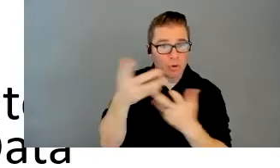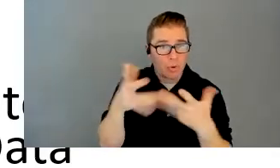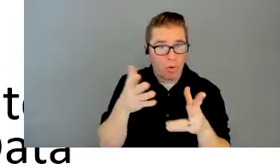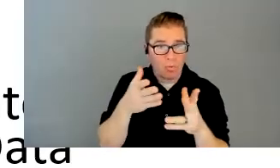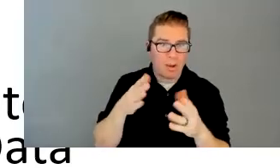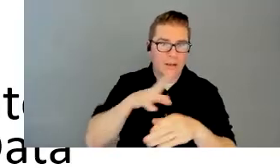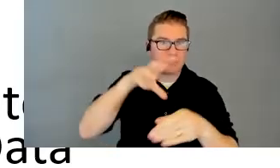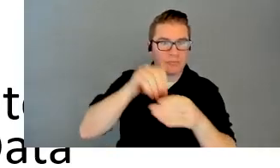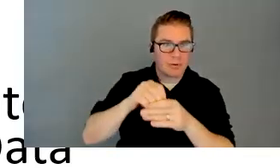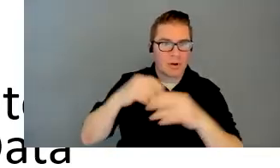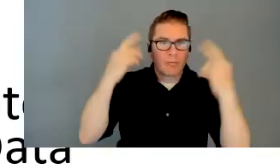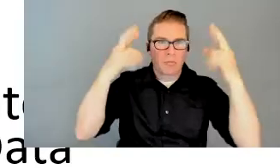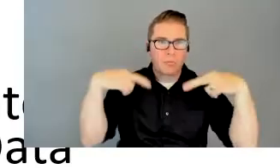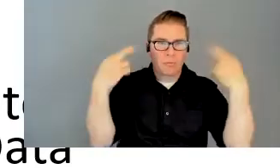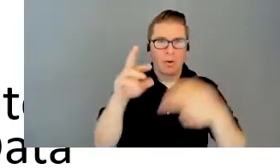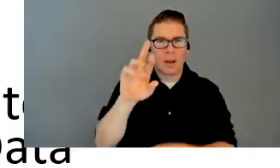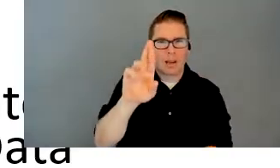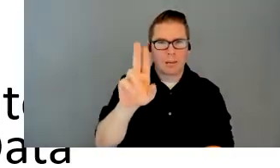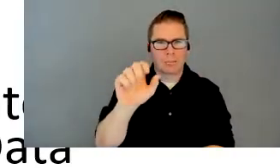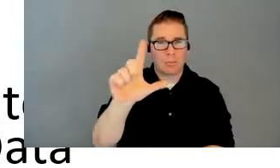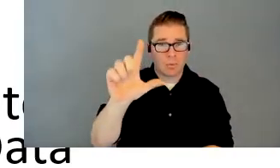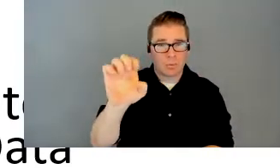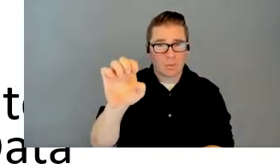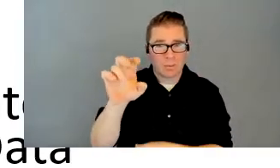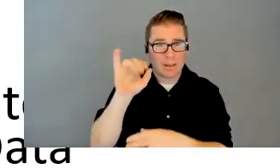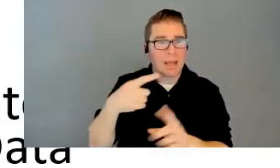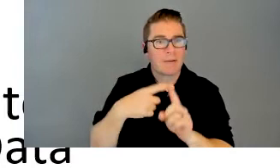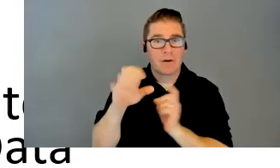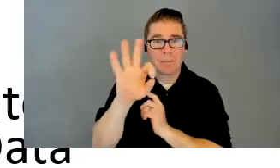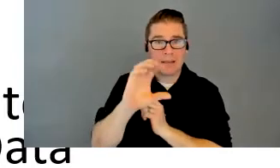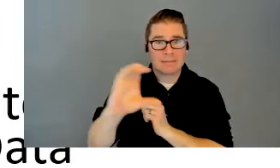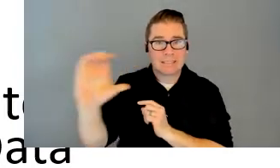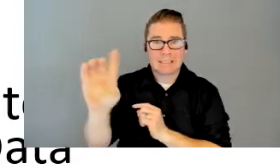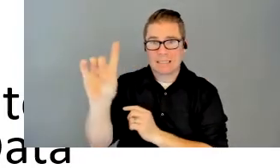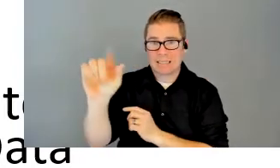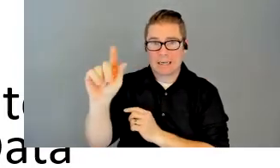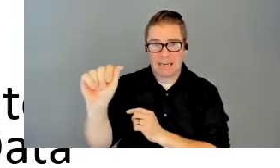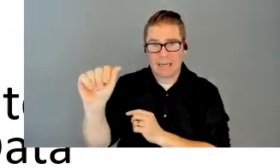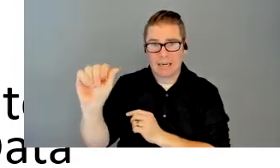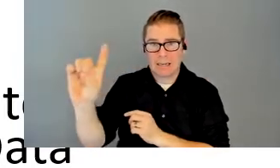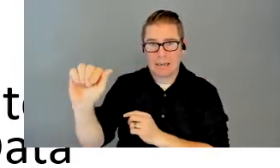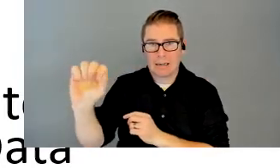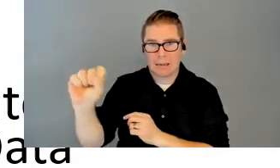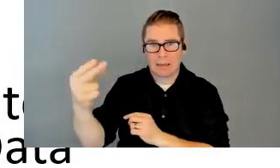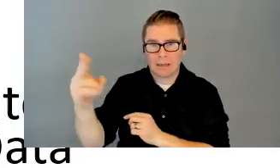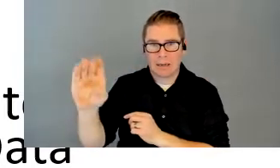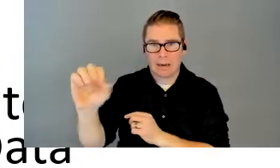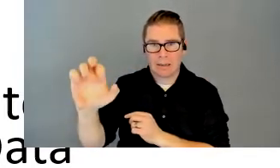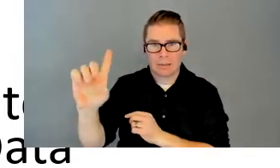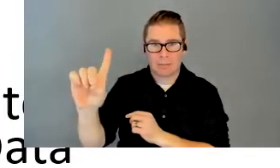in a minute, but this is from ABC's Data Dashboard and what it did was it broke down success rates.